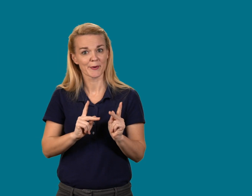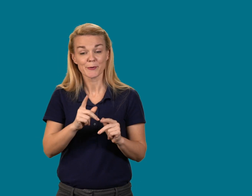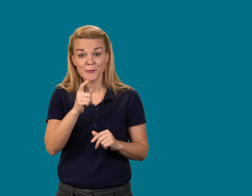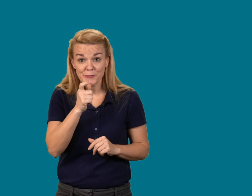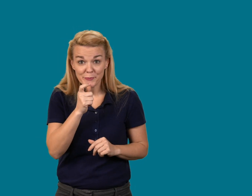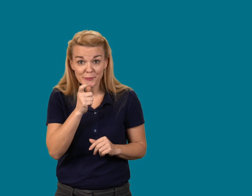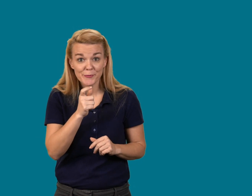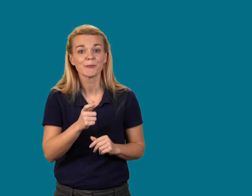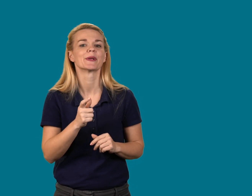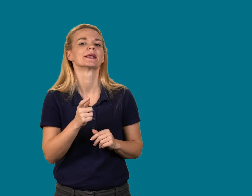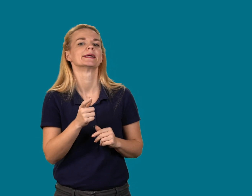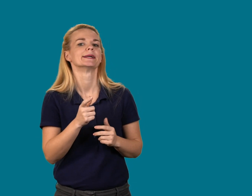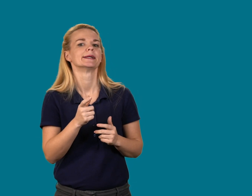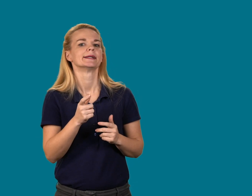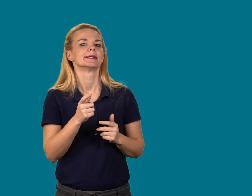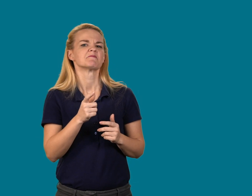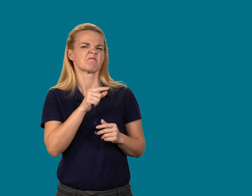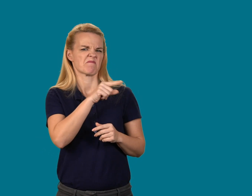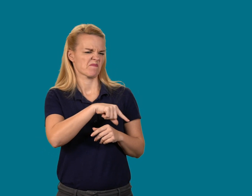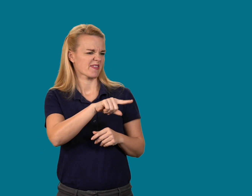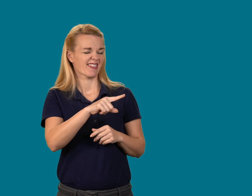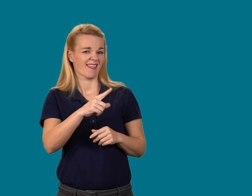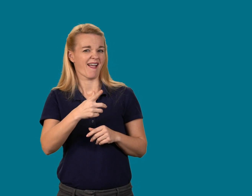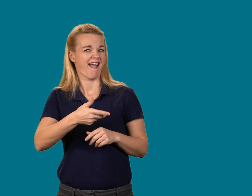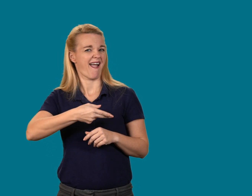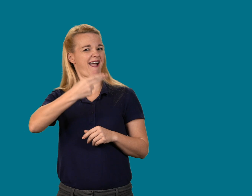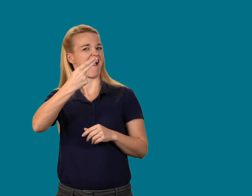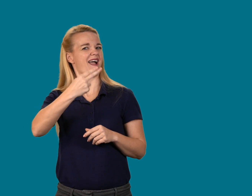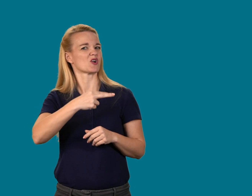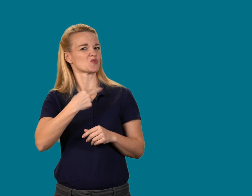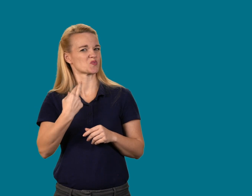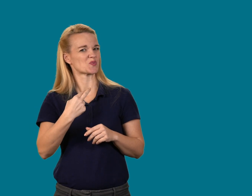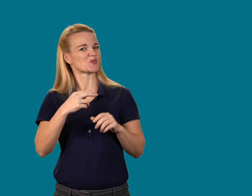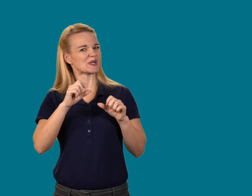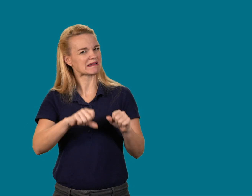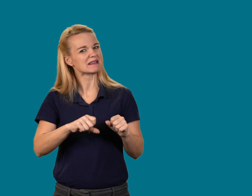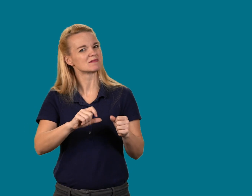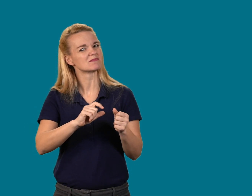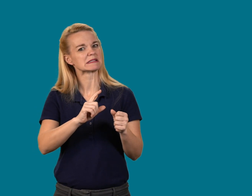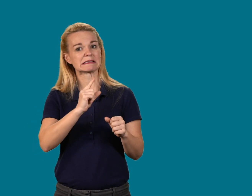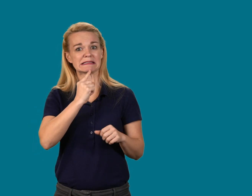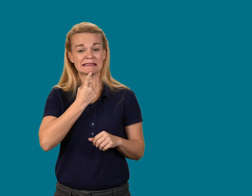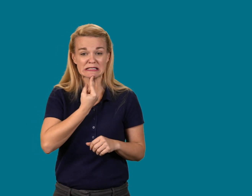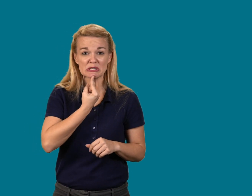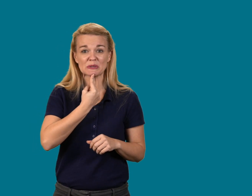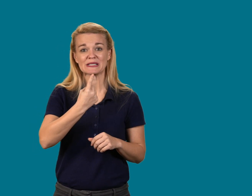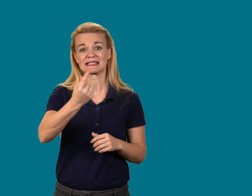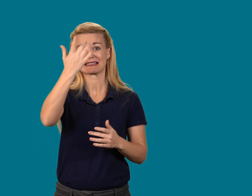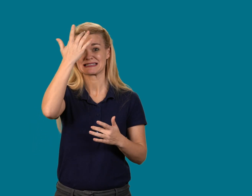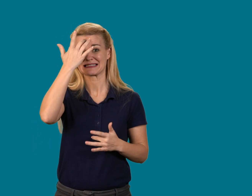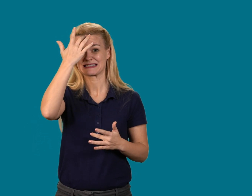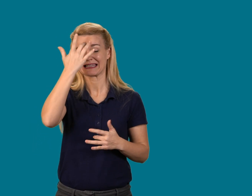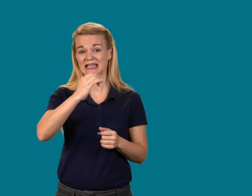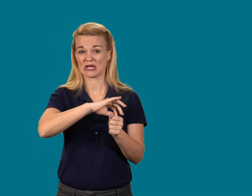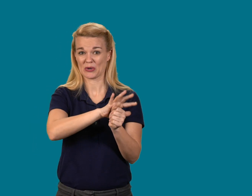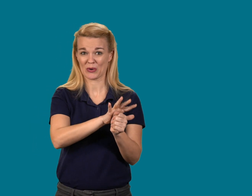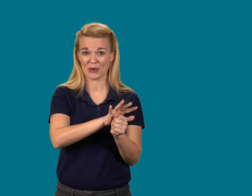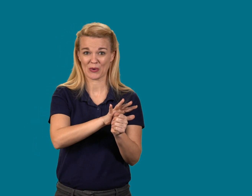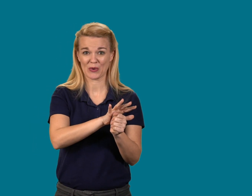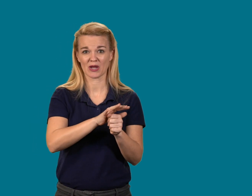who are at higher risk of getting very sick from COVID-19.